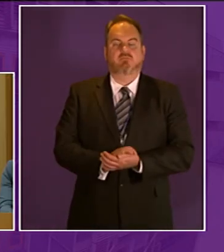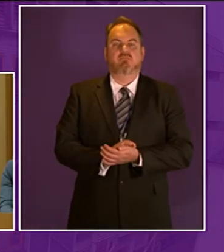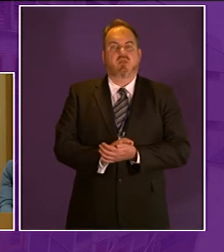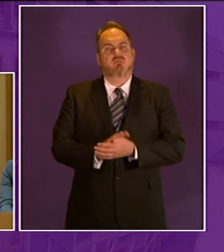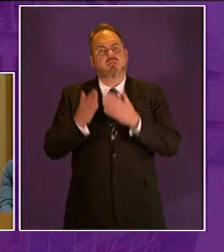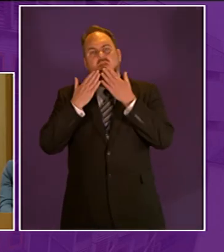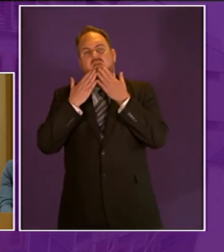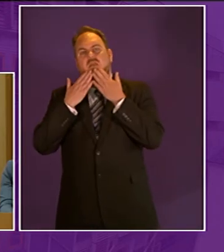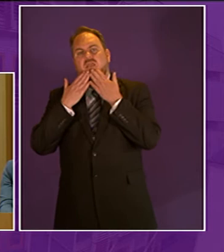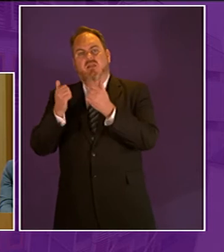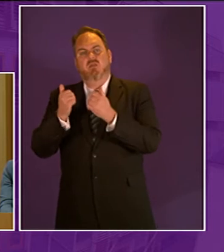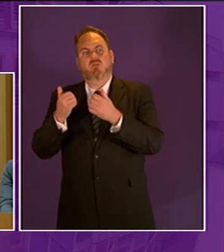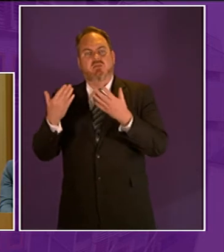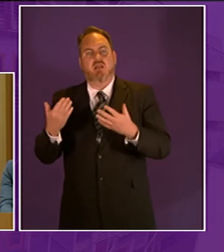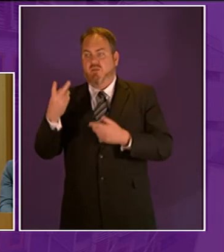The Presiding Officer: There will now be about 20 minutes for questions.